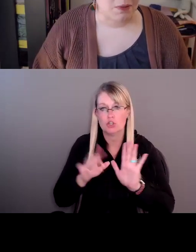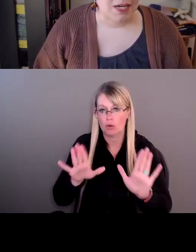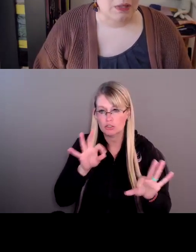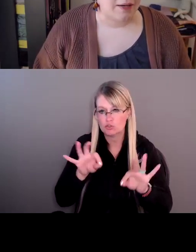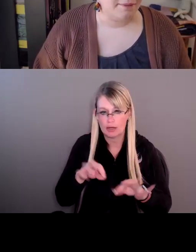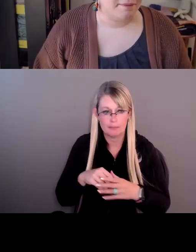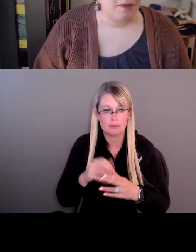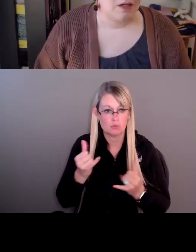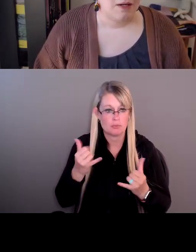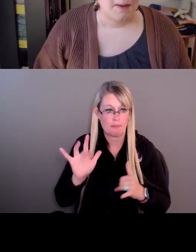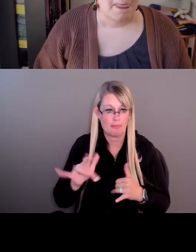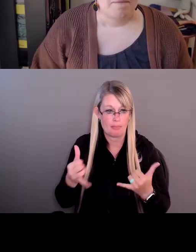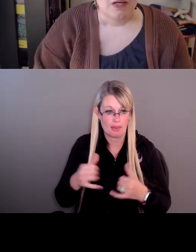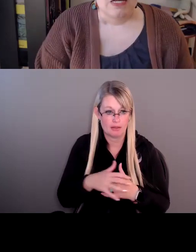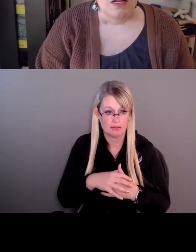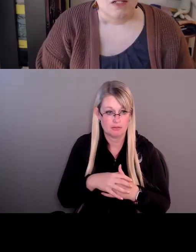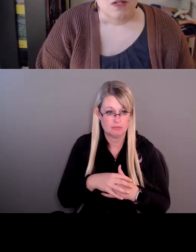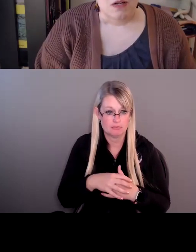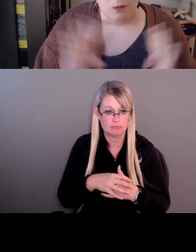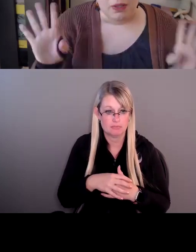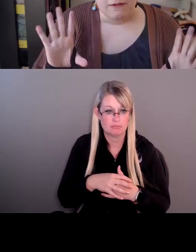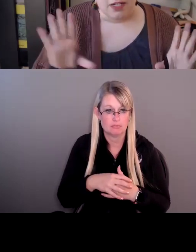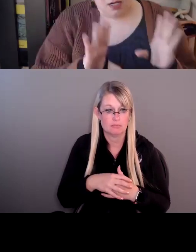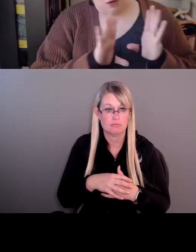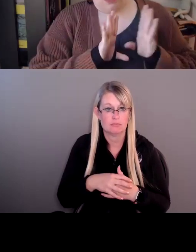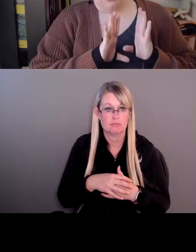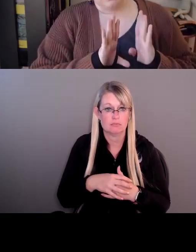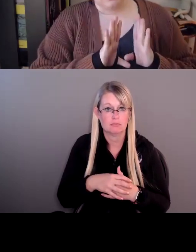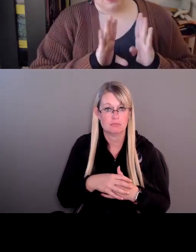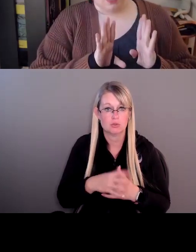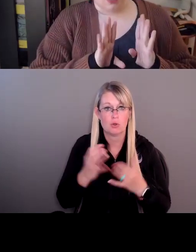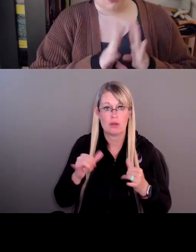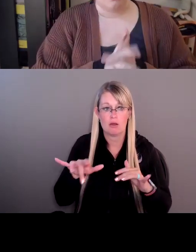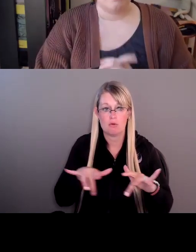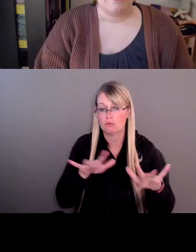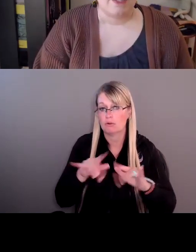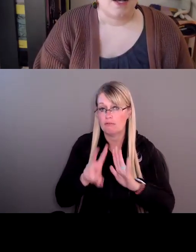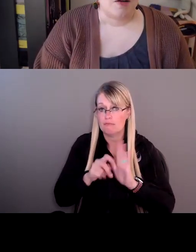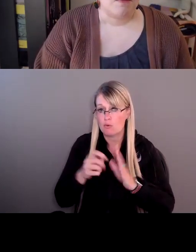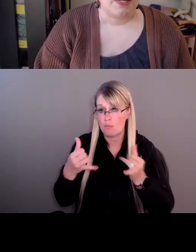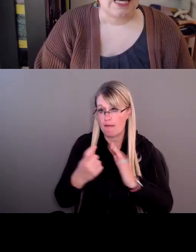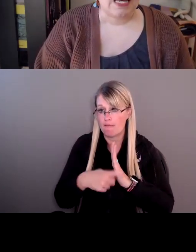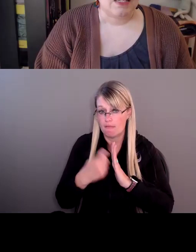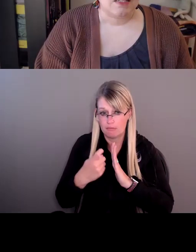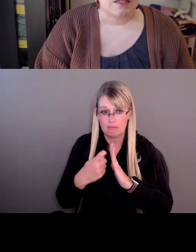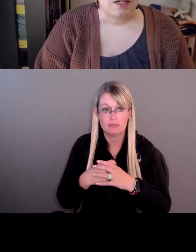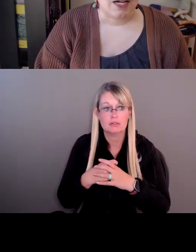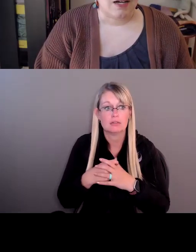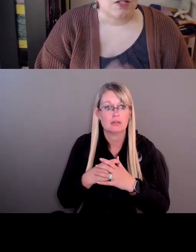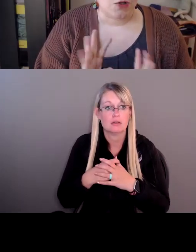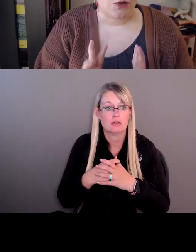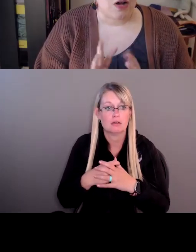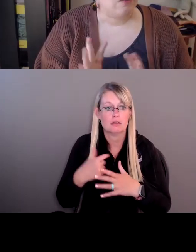going to play. So there is an auto playing video and the header and a kind of search around for